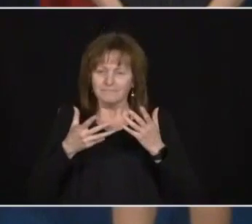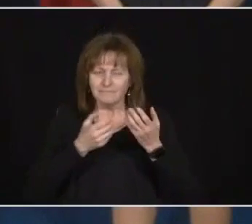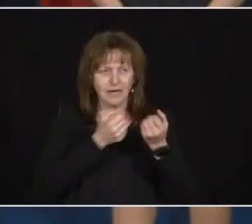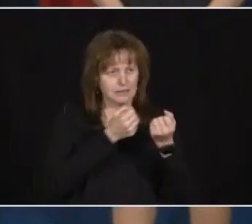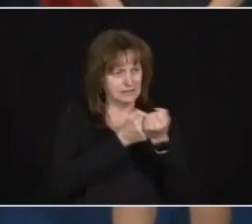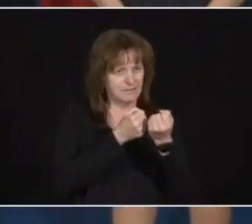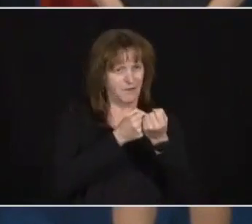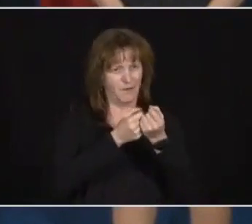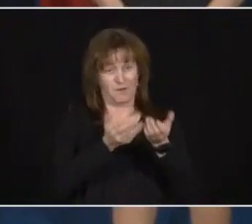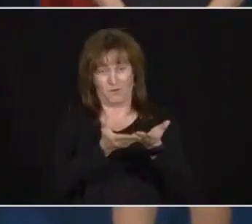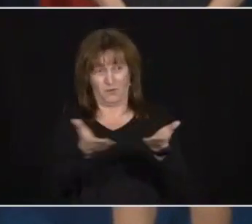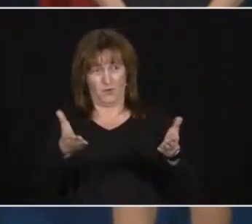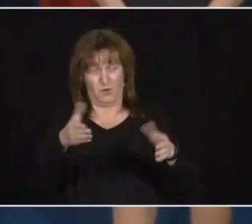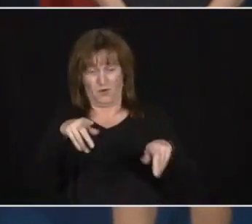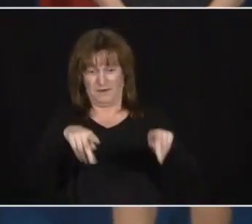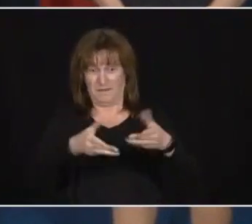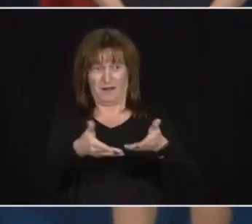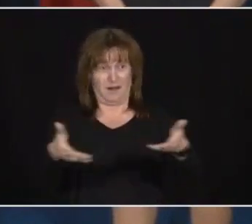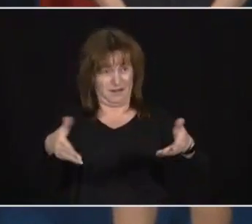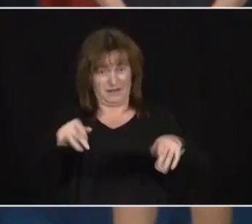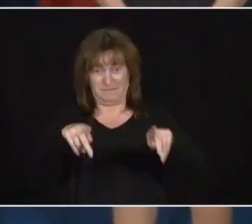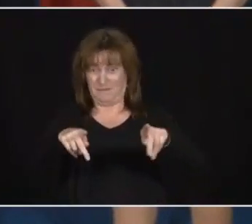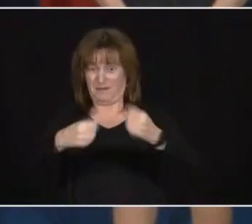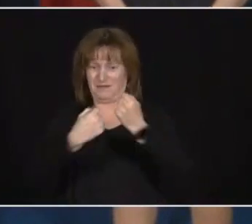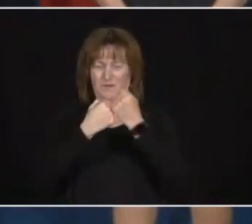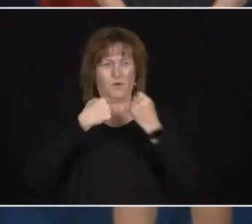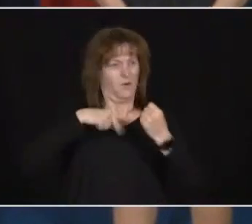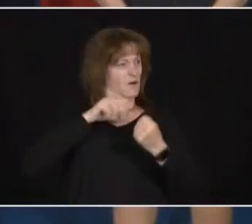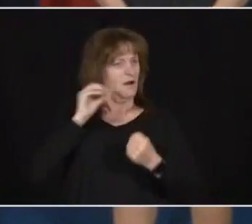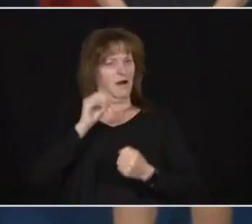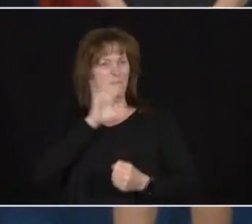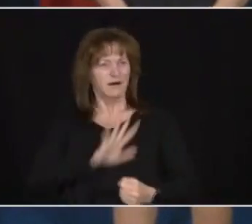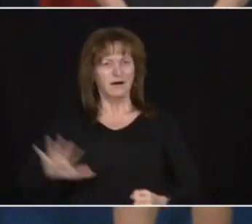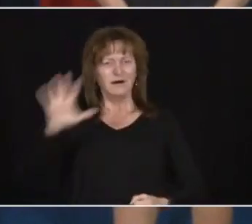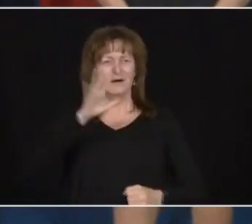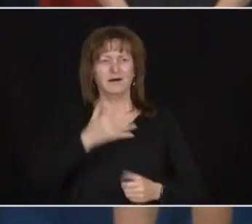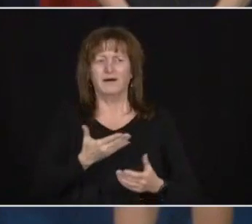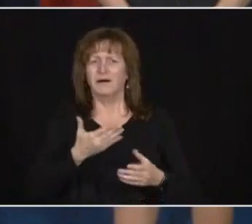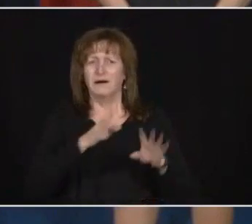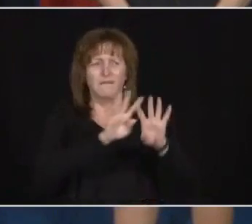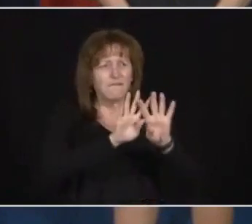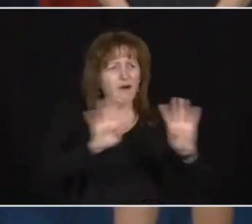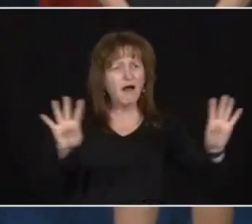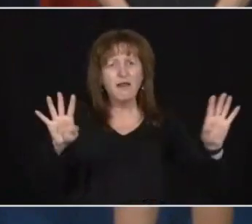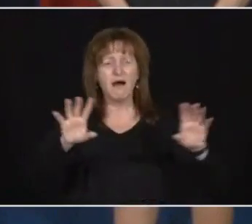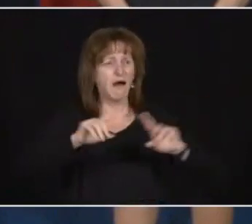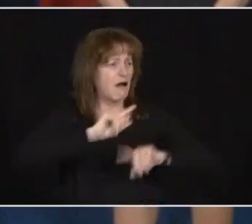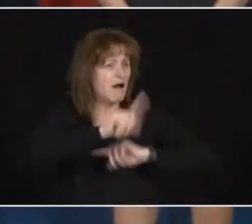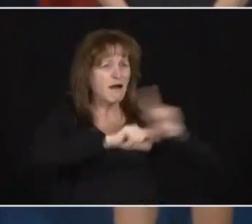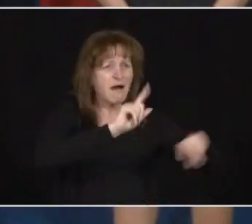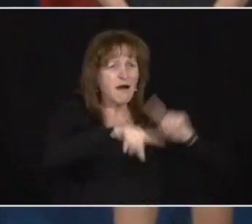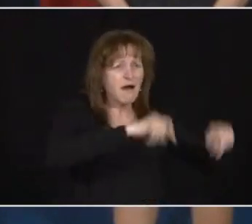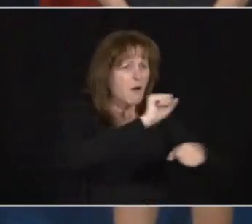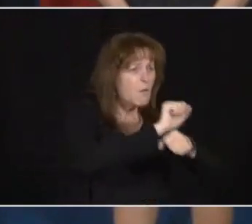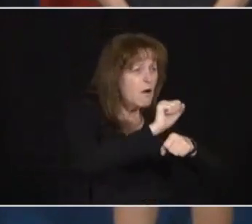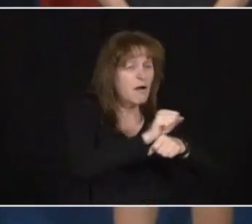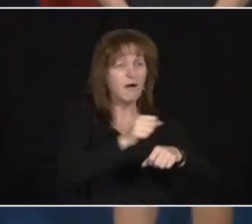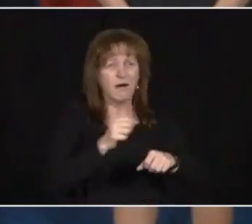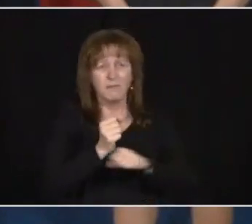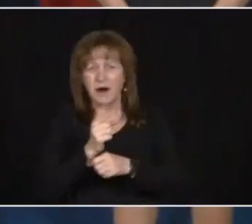those on the front lines who are doing their part to keep our province running, making